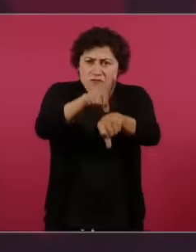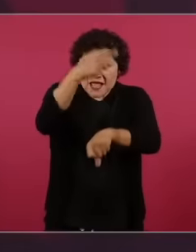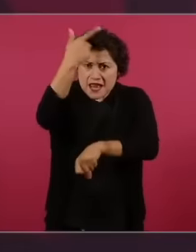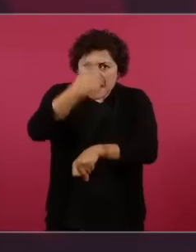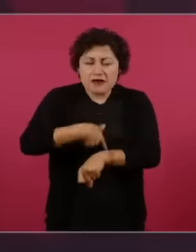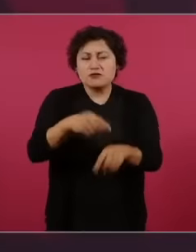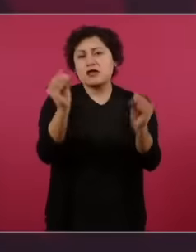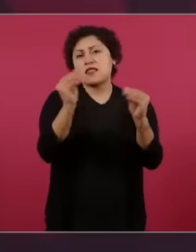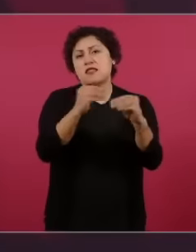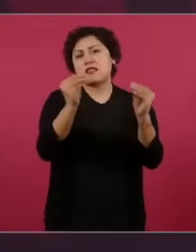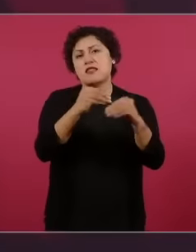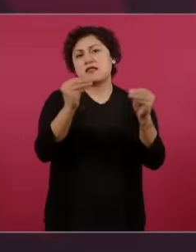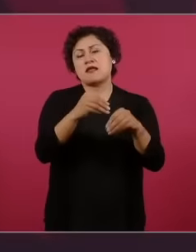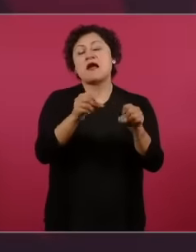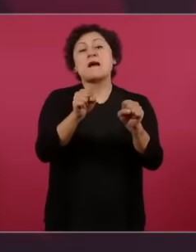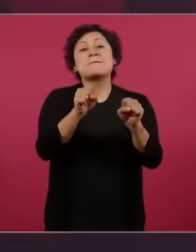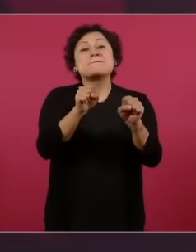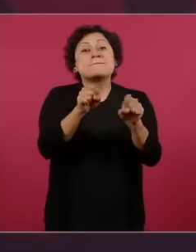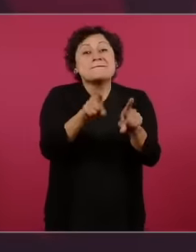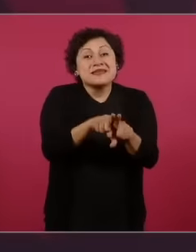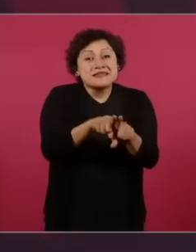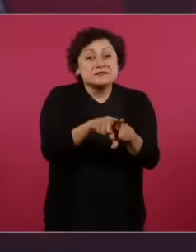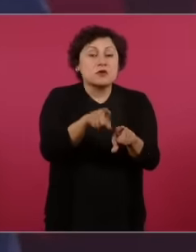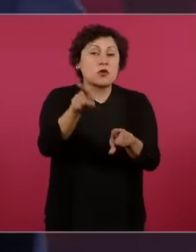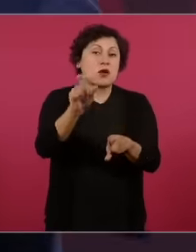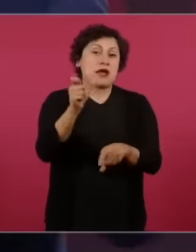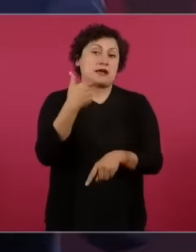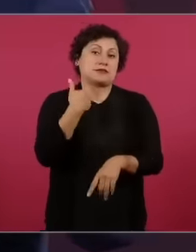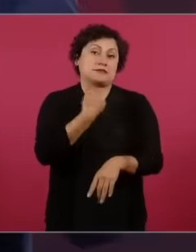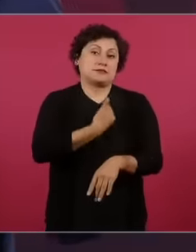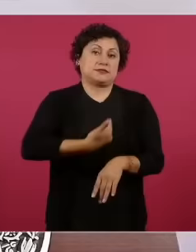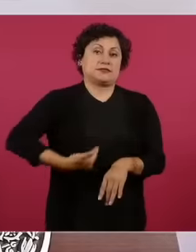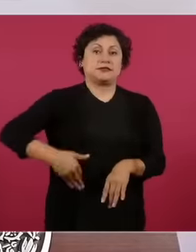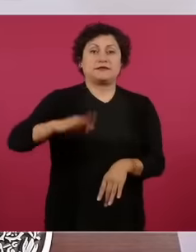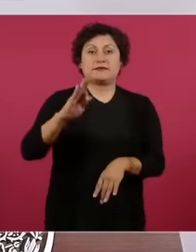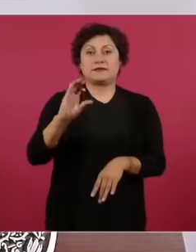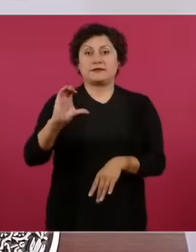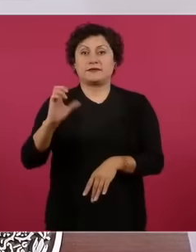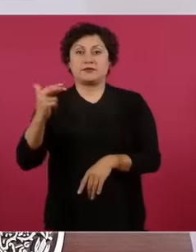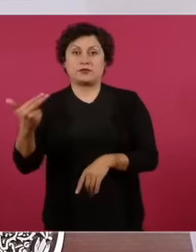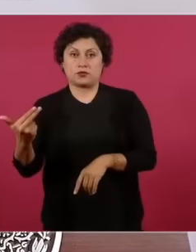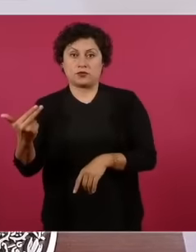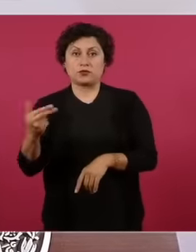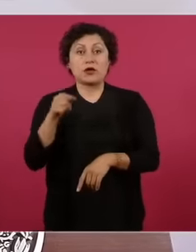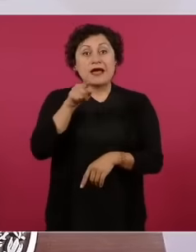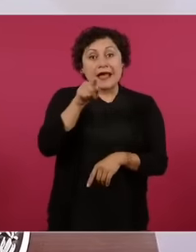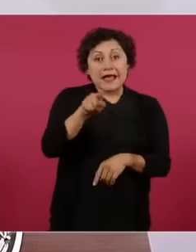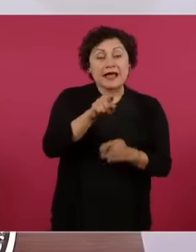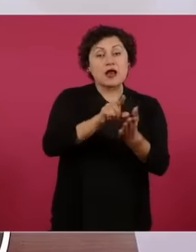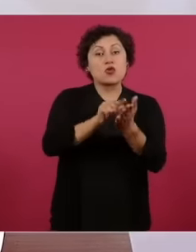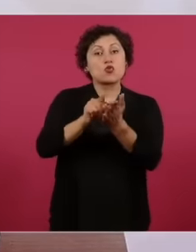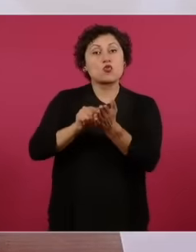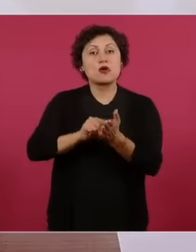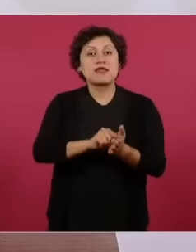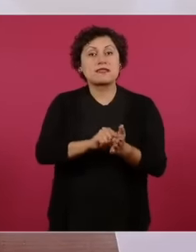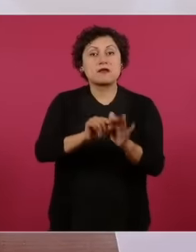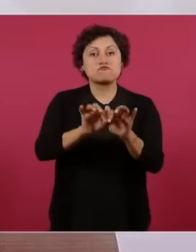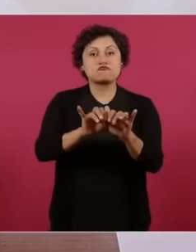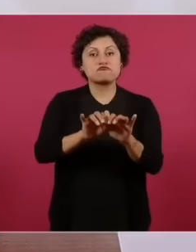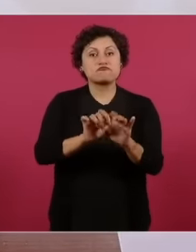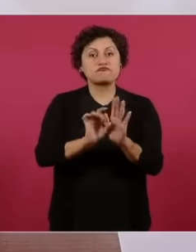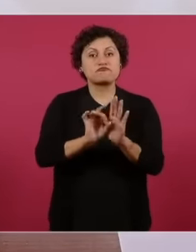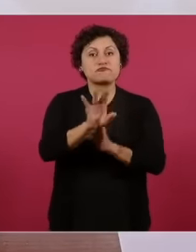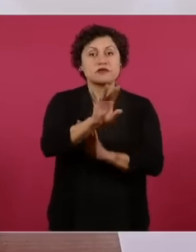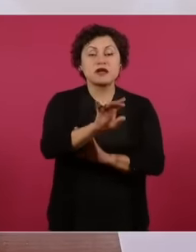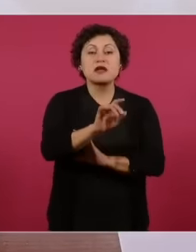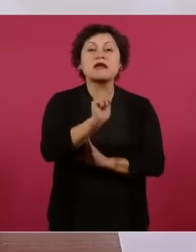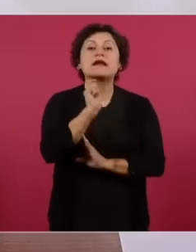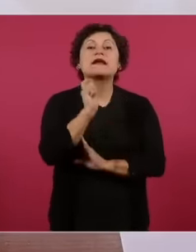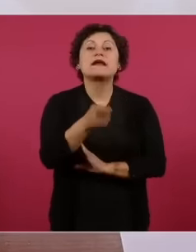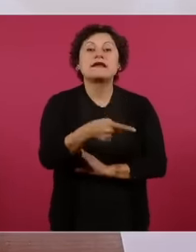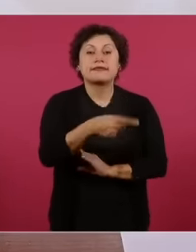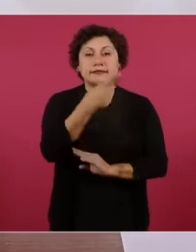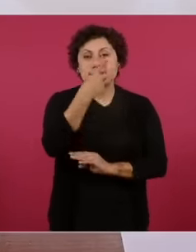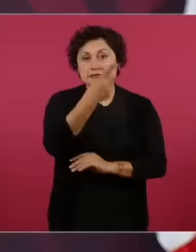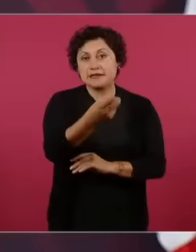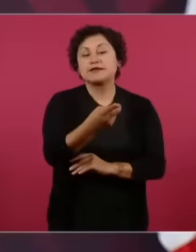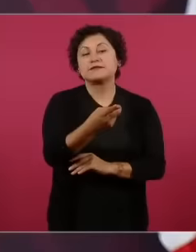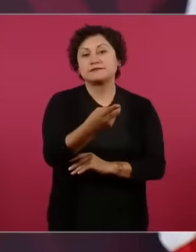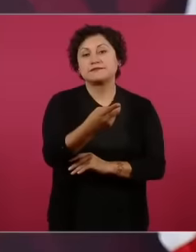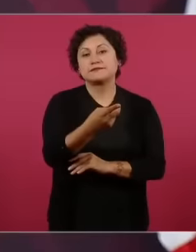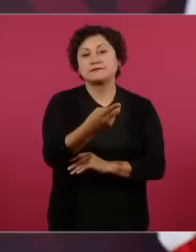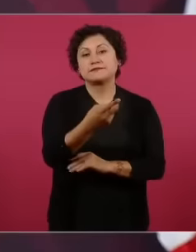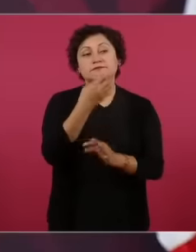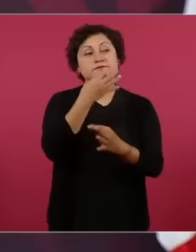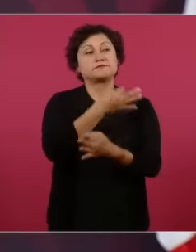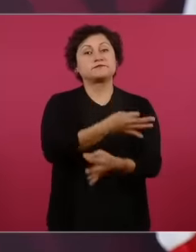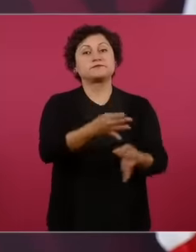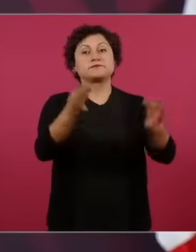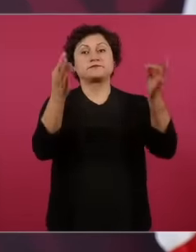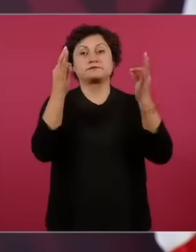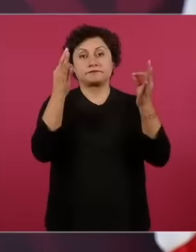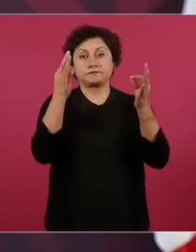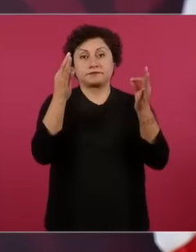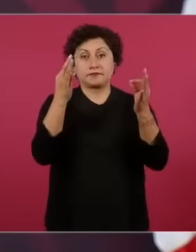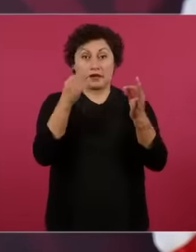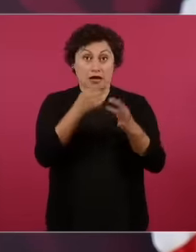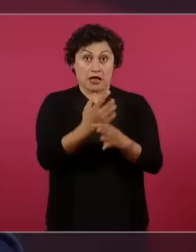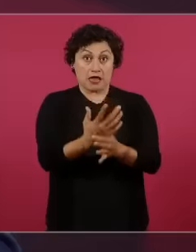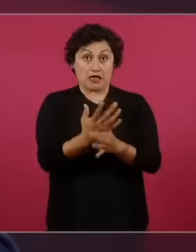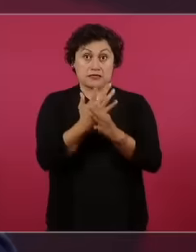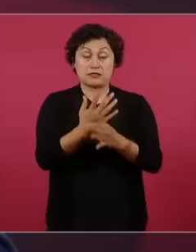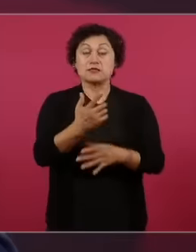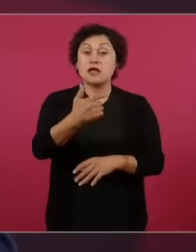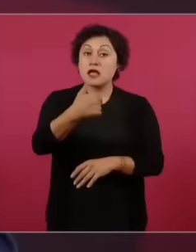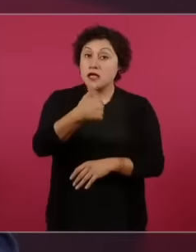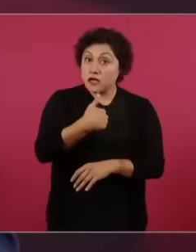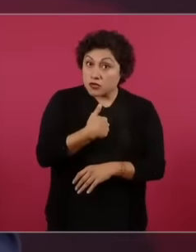President Calderón uploads a message to his Twitter account saying that what I stated was